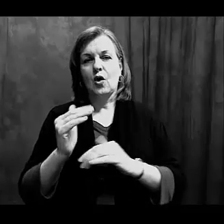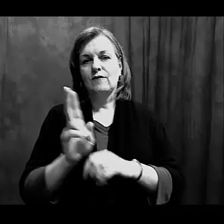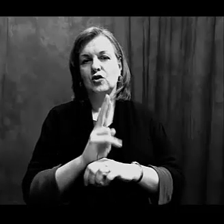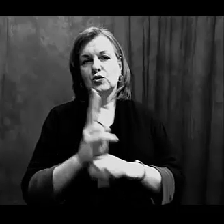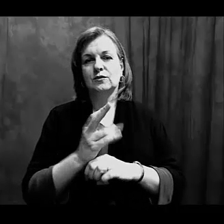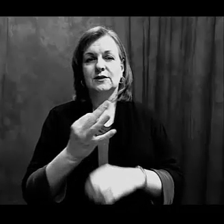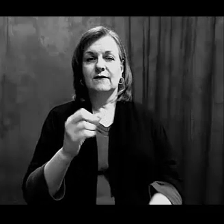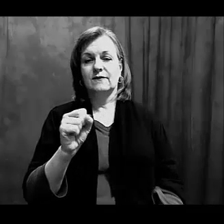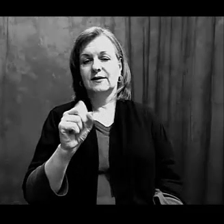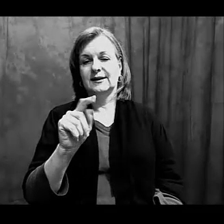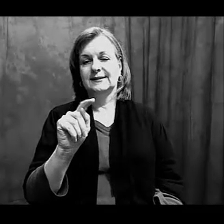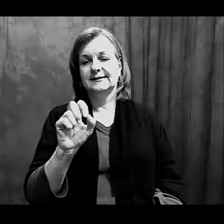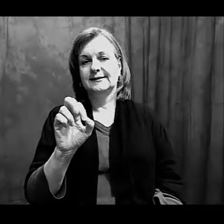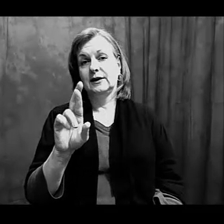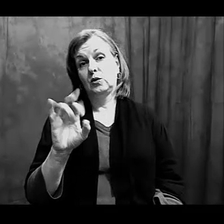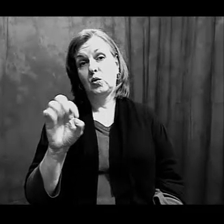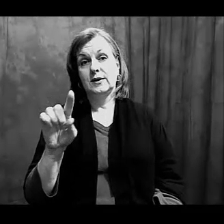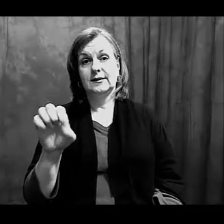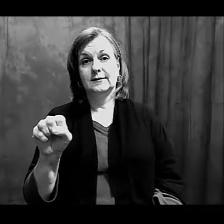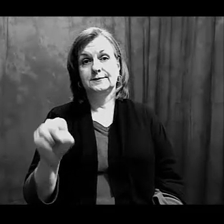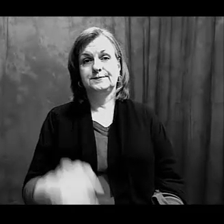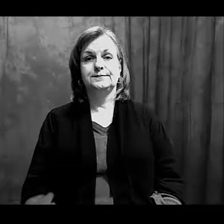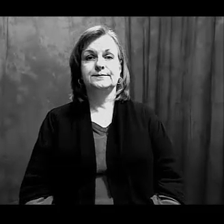things are associated with overuse and abuse of steroids